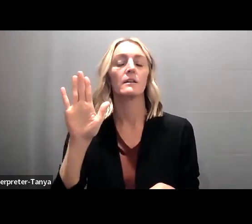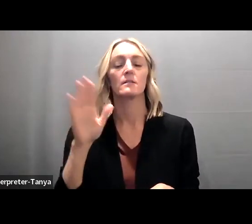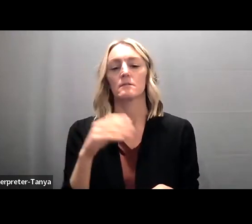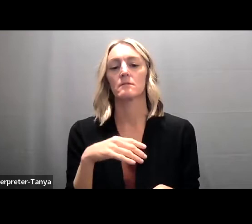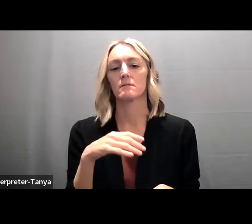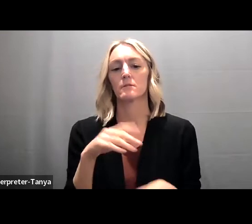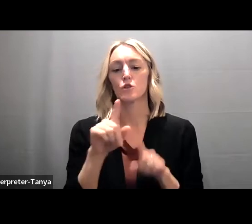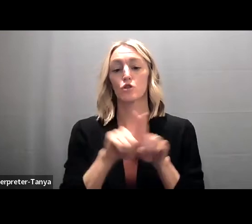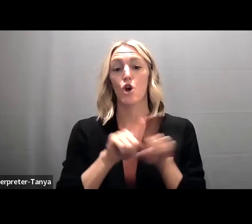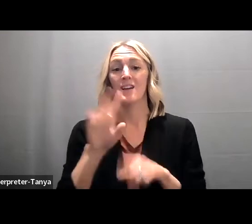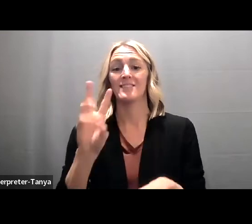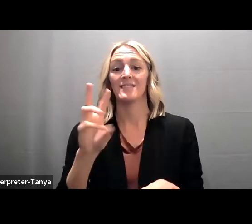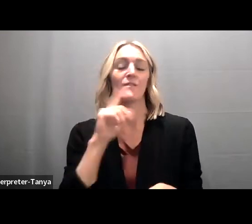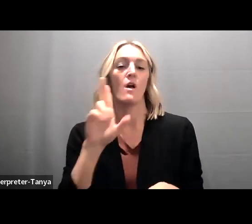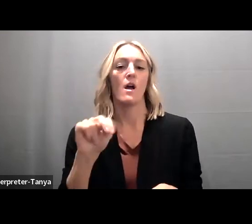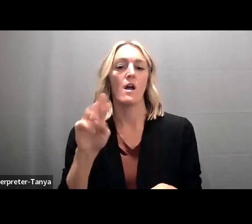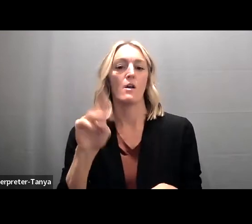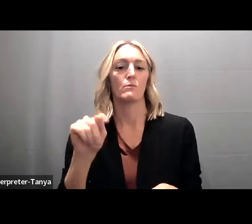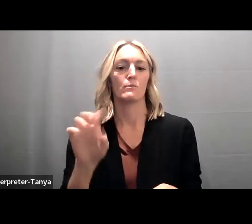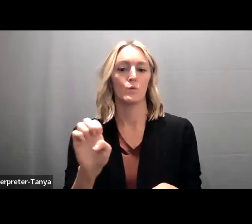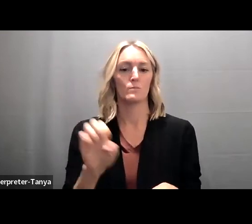to unmute or Alt A using key strokes.